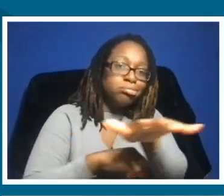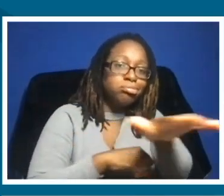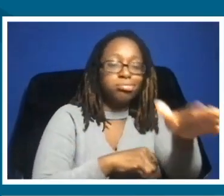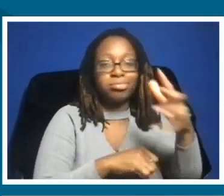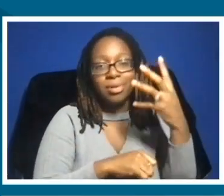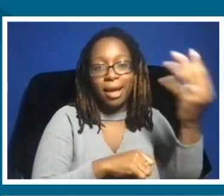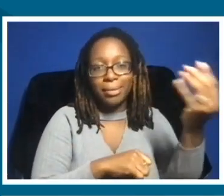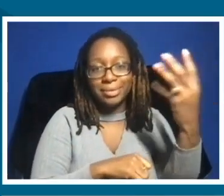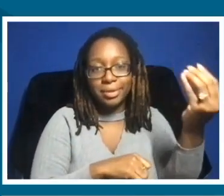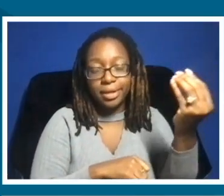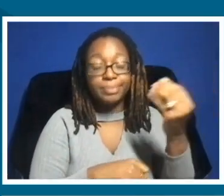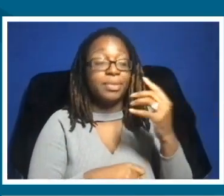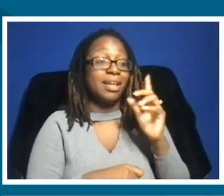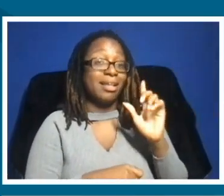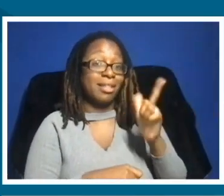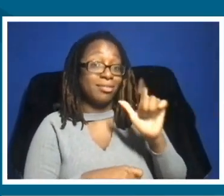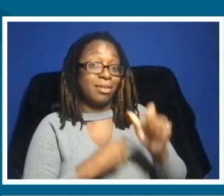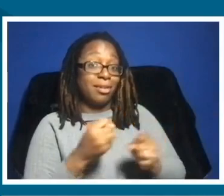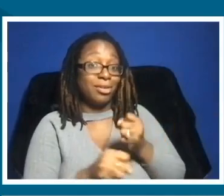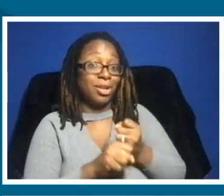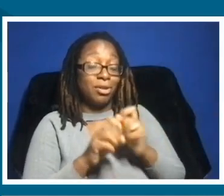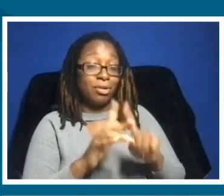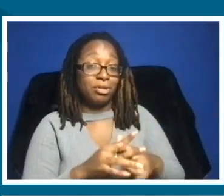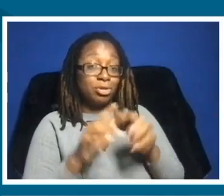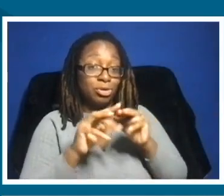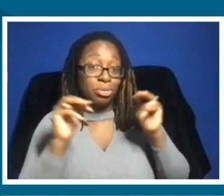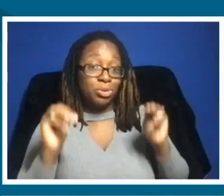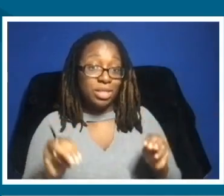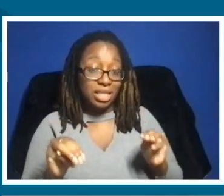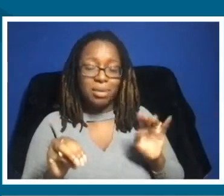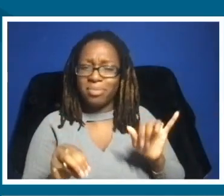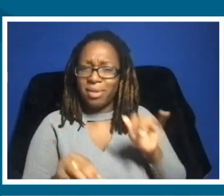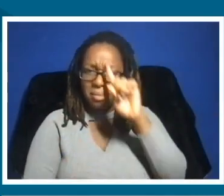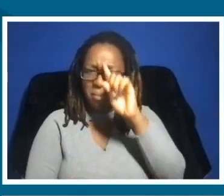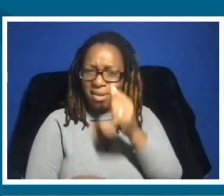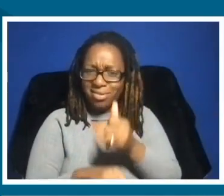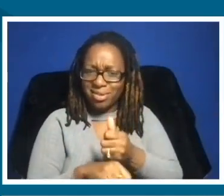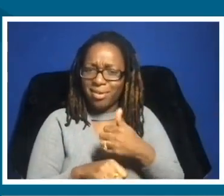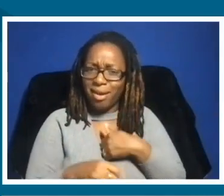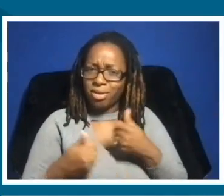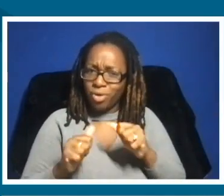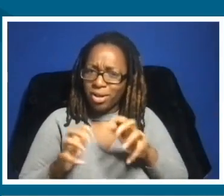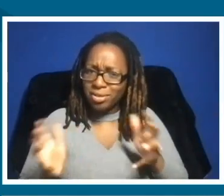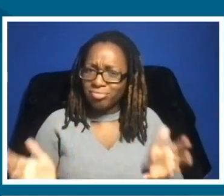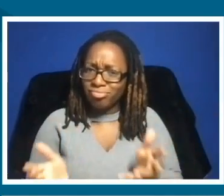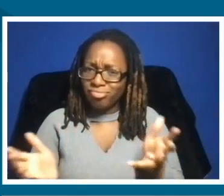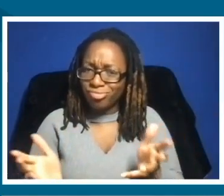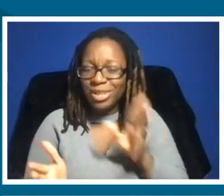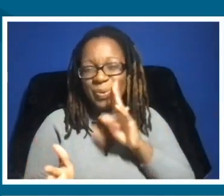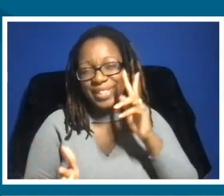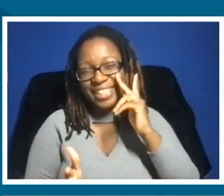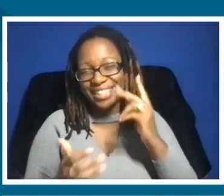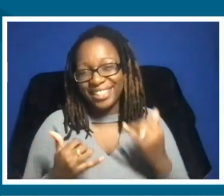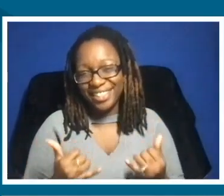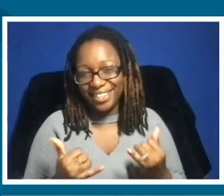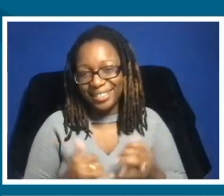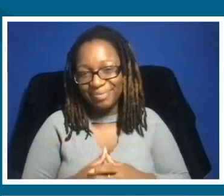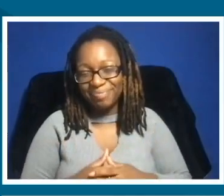year i brought that mentality with me as you'll see today